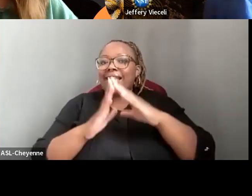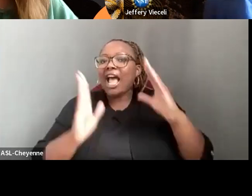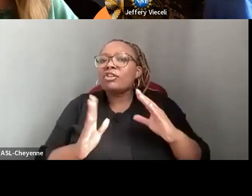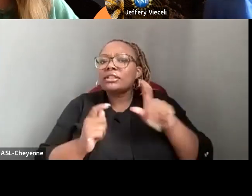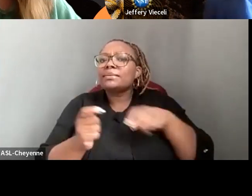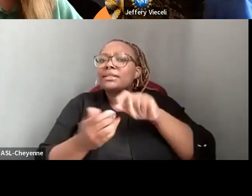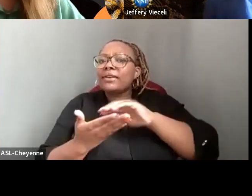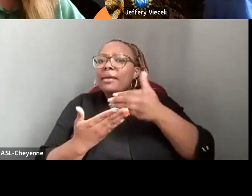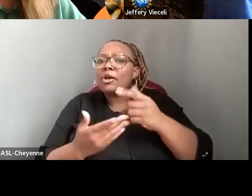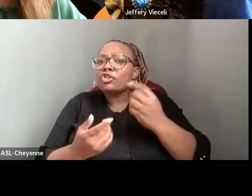There are GSA rates for that.